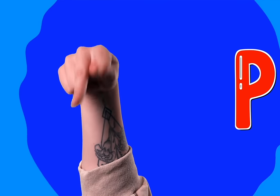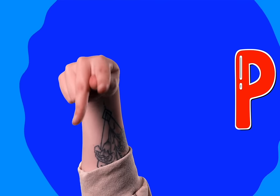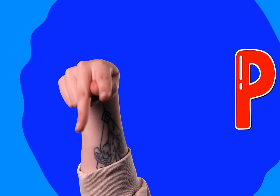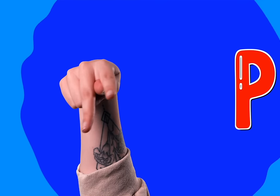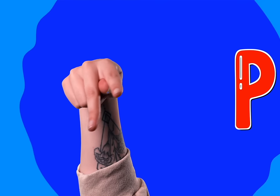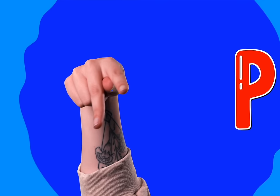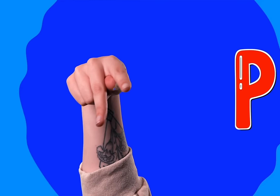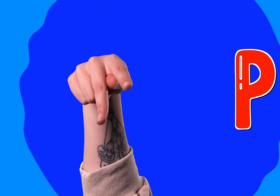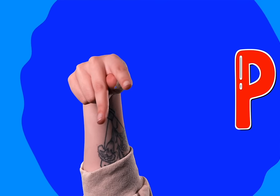P.